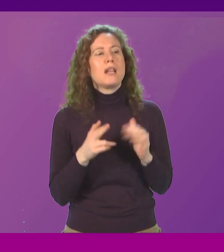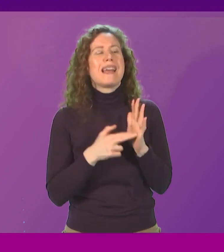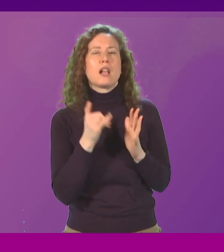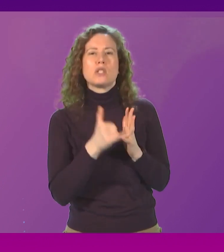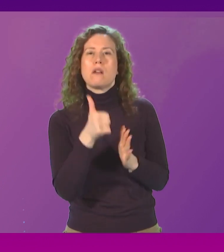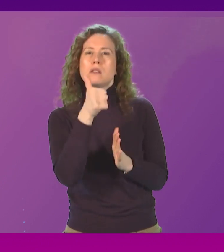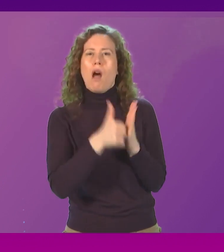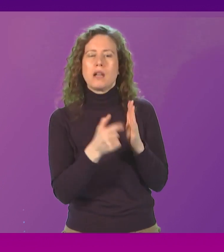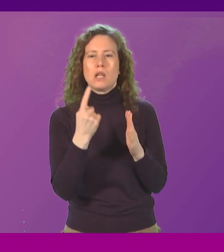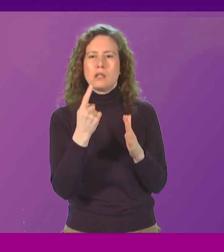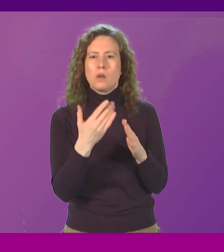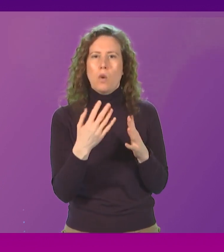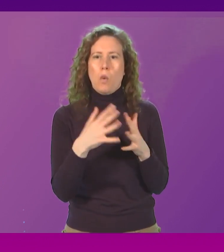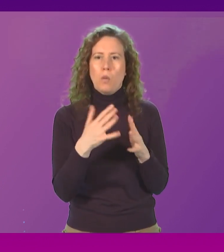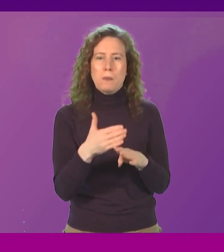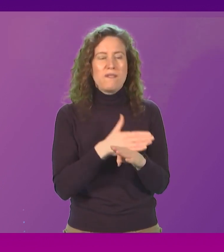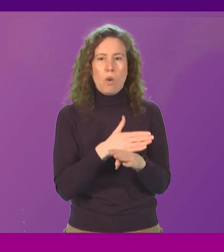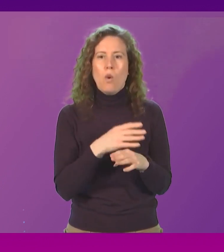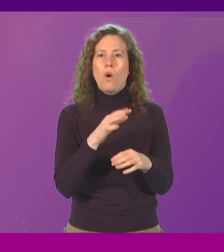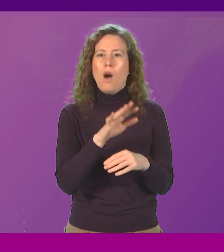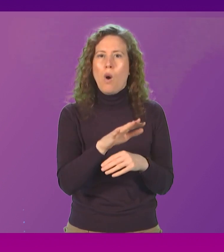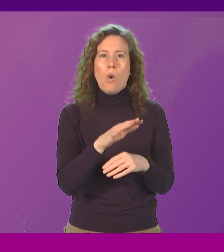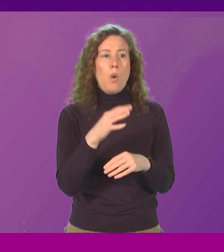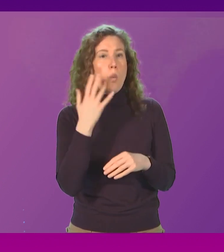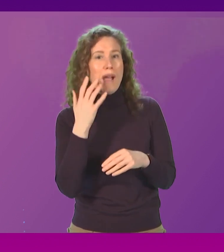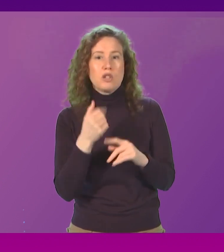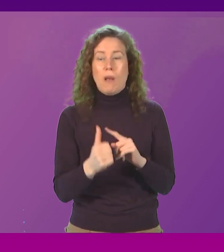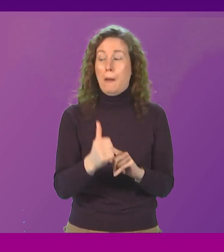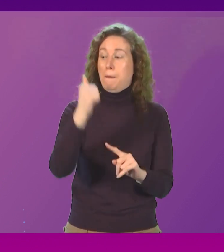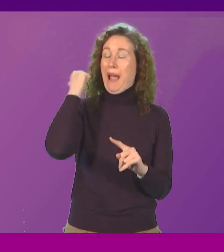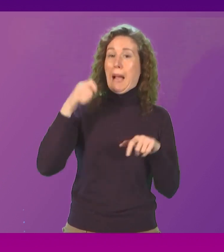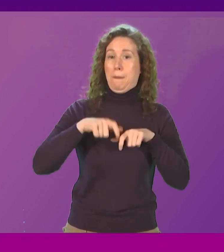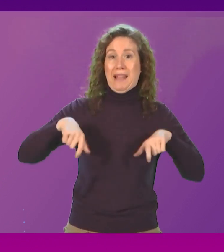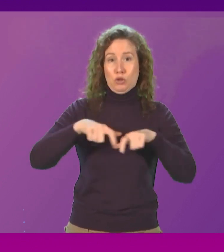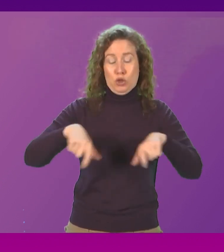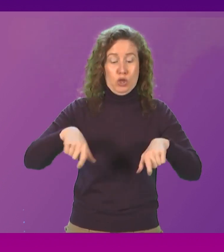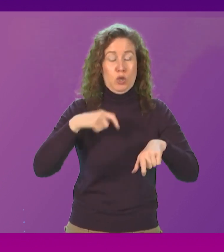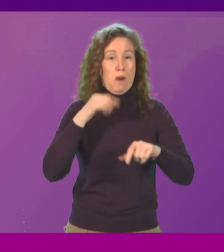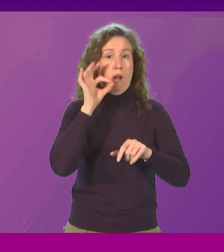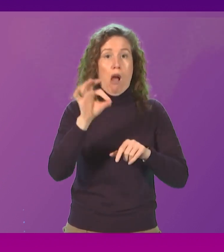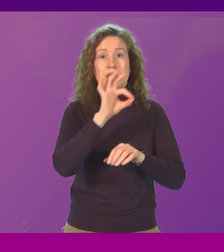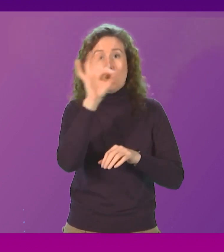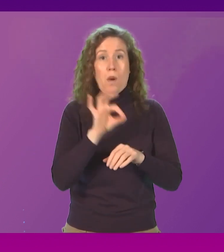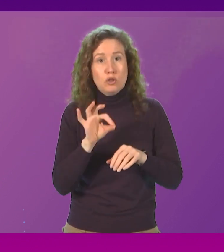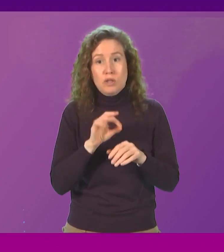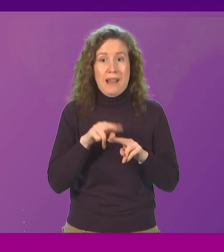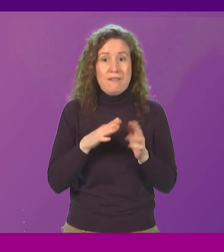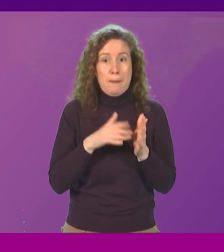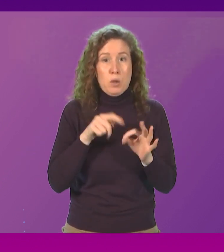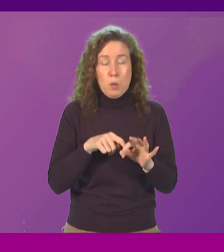are on the back benches, but, in your final FMQs as First Minister, you are supposed to answer.